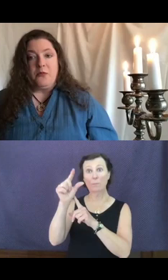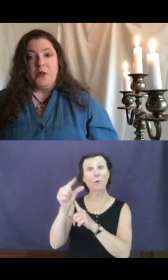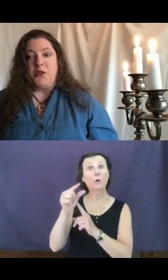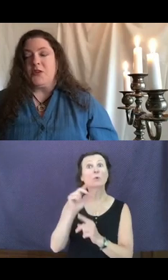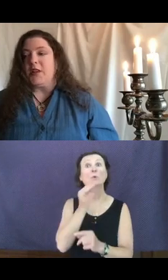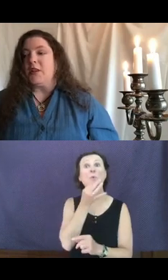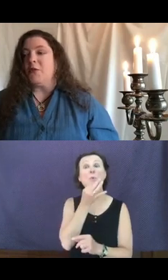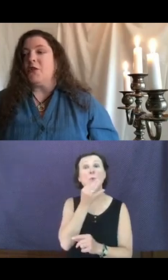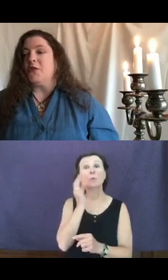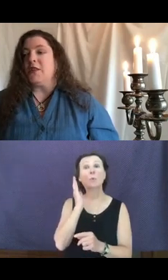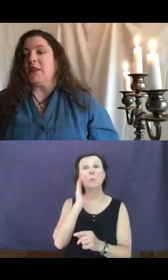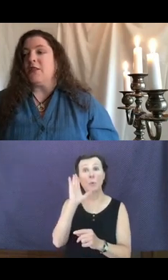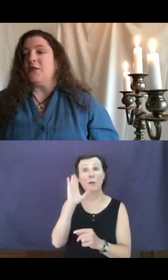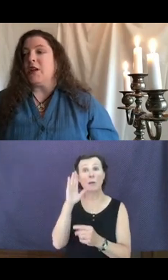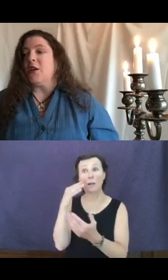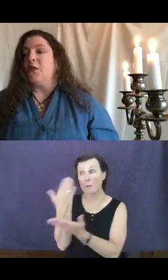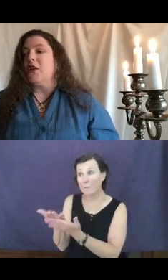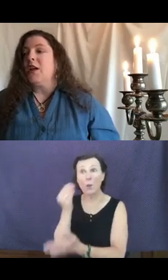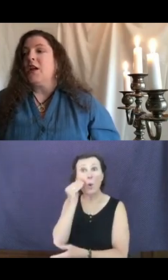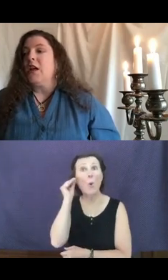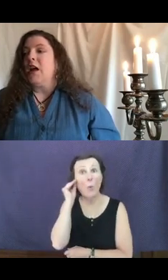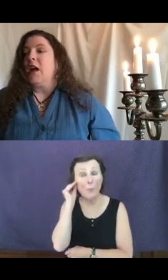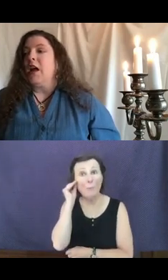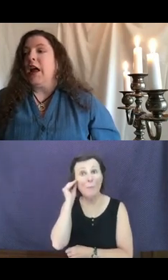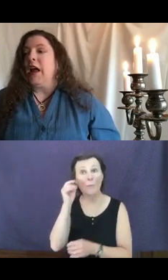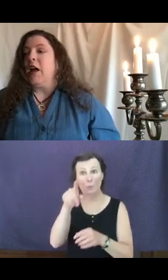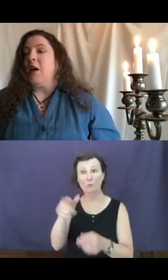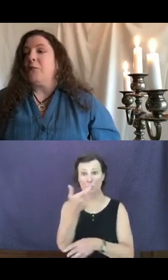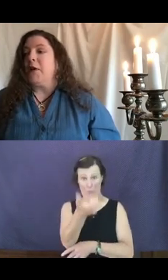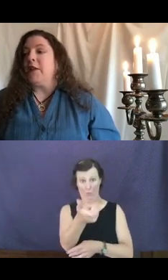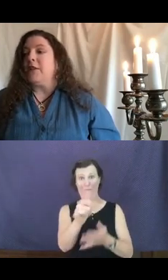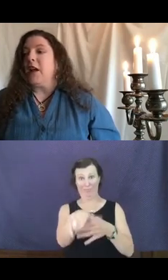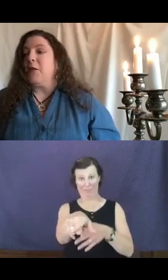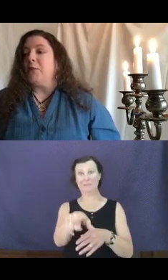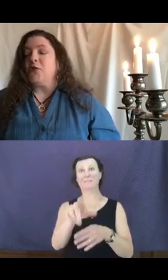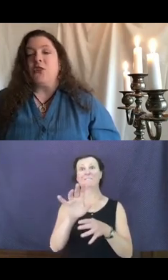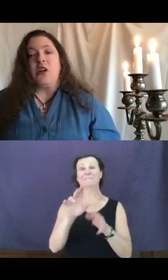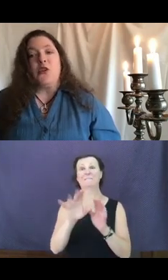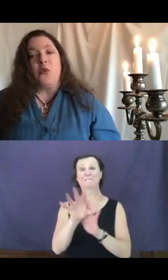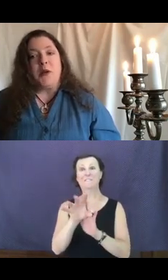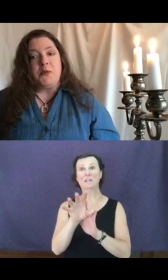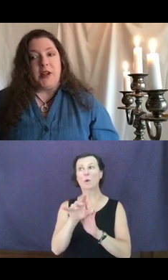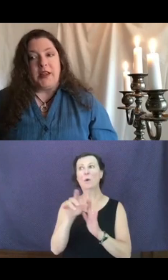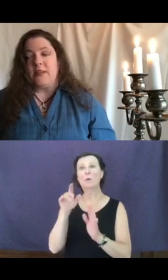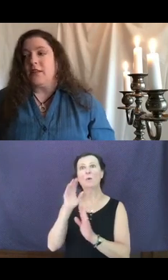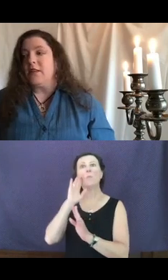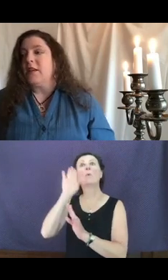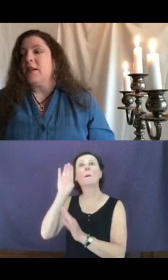when you see, when you see this video. Uh, but, uh, be sure to look on the website